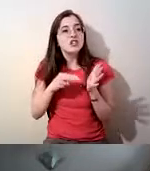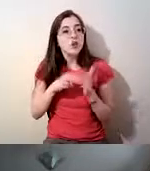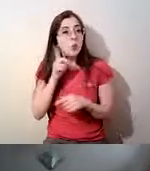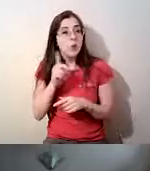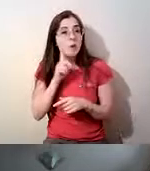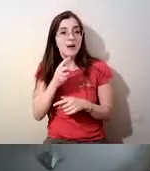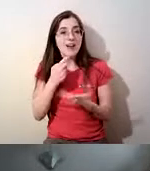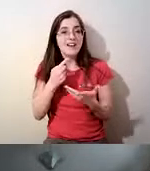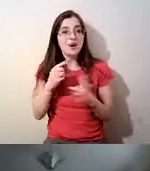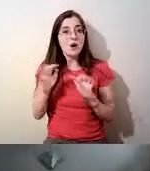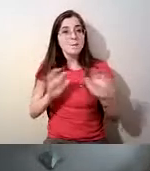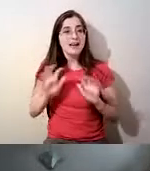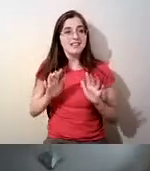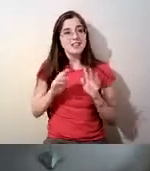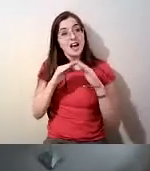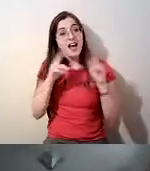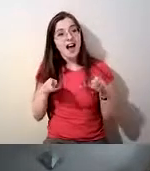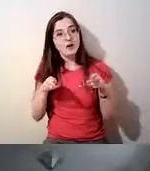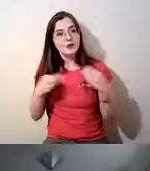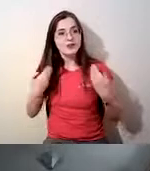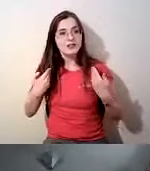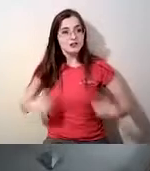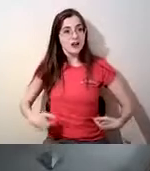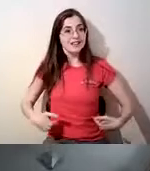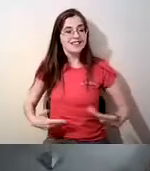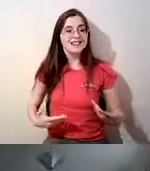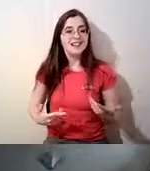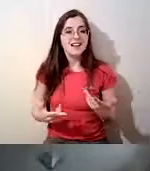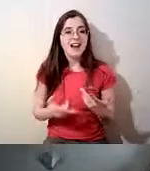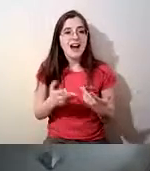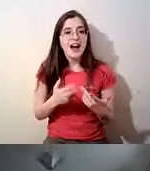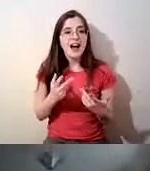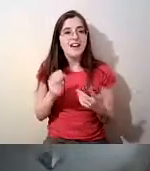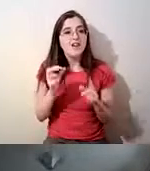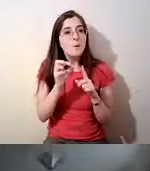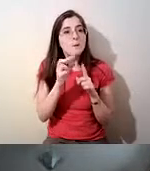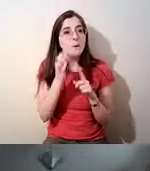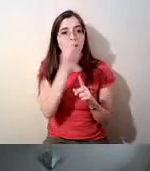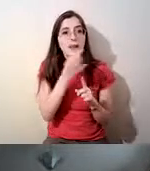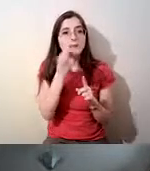house dress or duster on i have purple lipstick on and earrings and i have short black hair